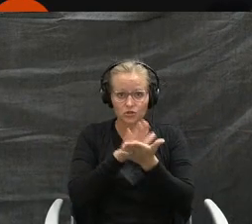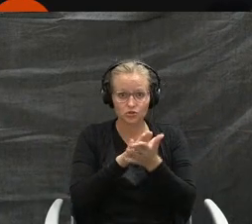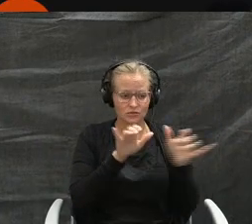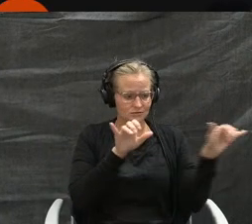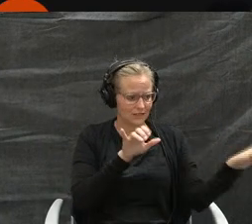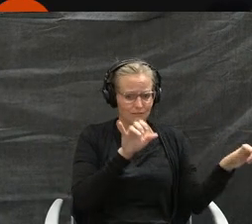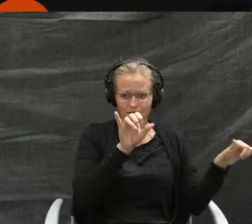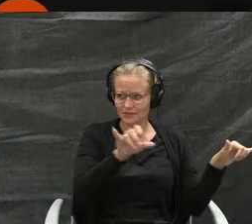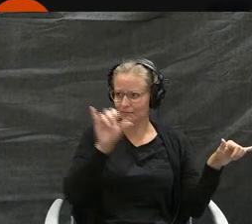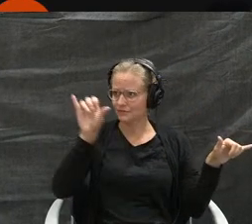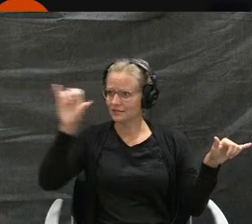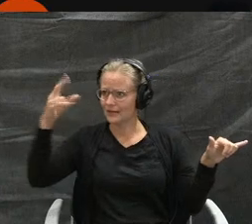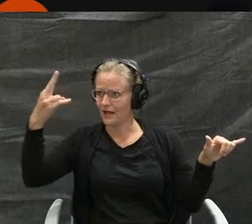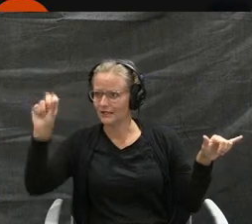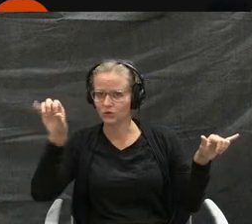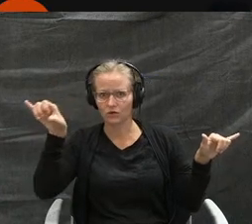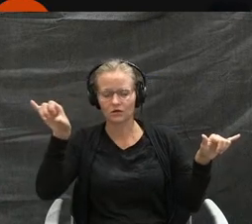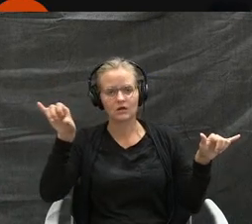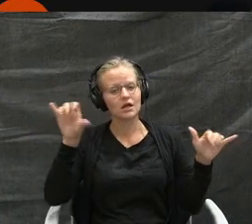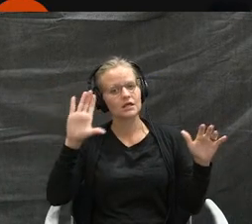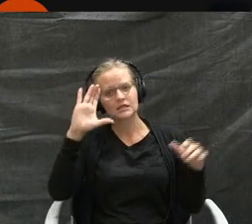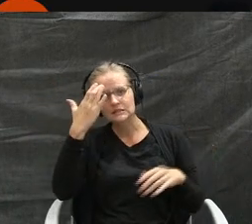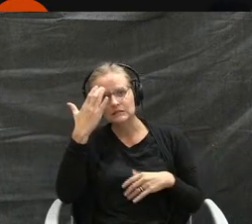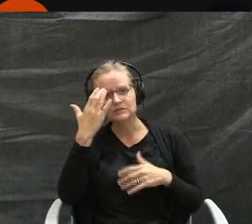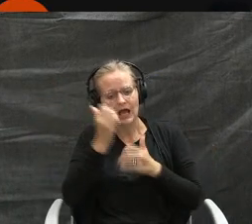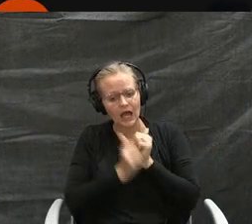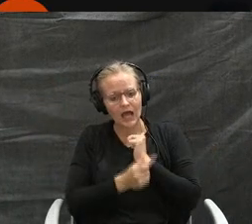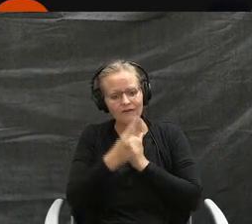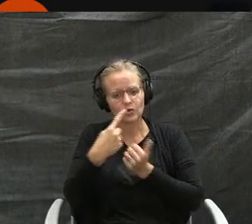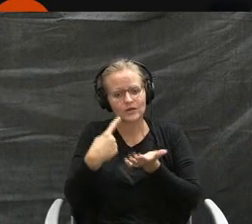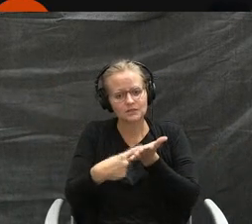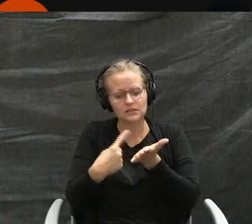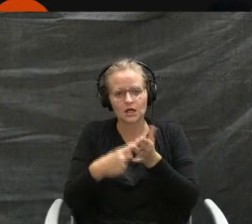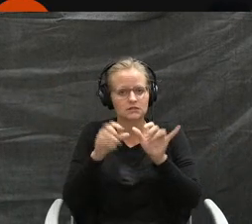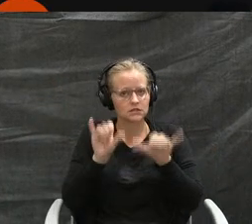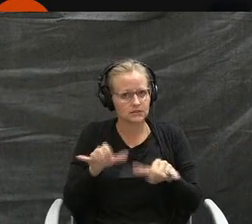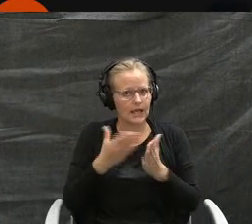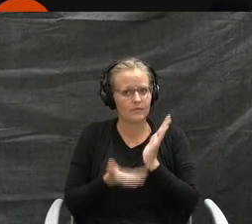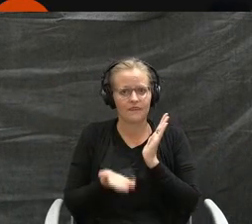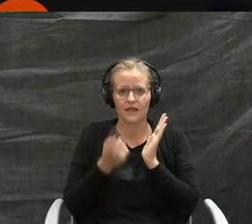to high school. Everybody talked consistently about the need for strong instruction. Great